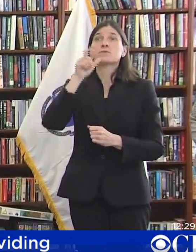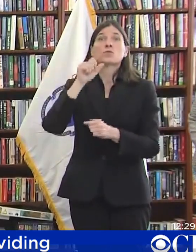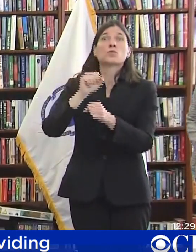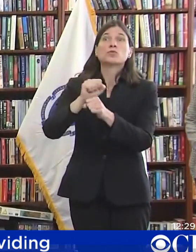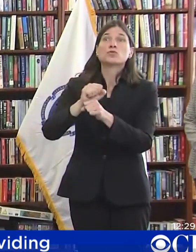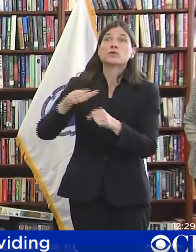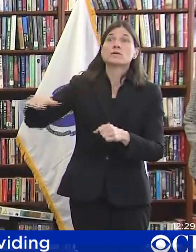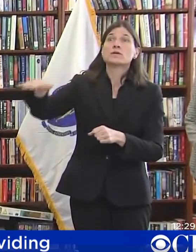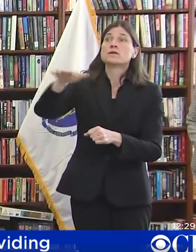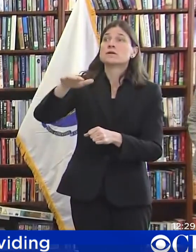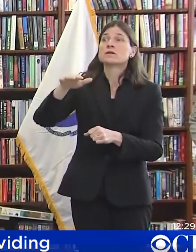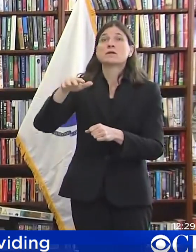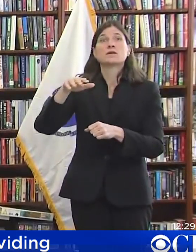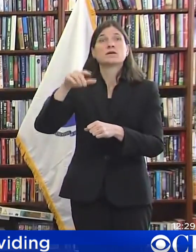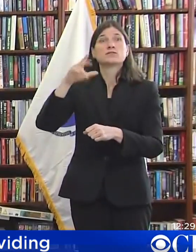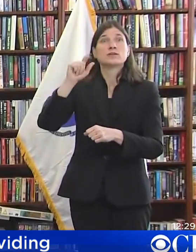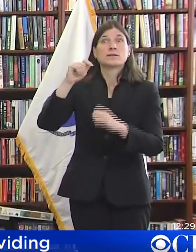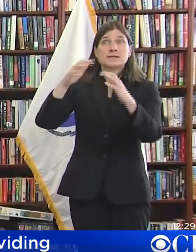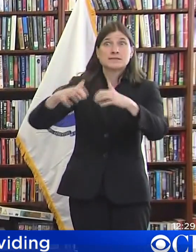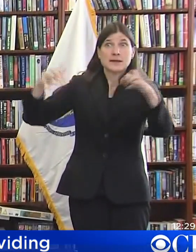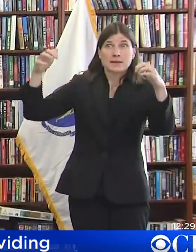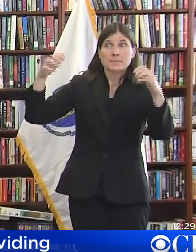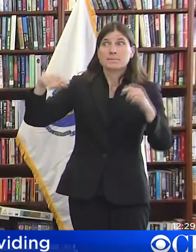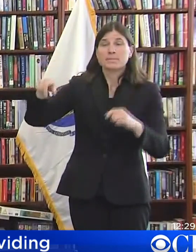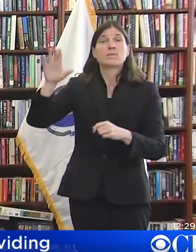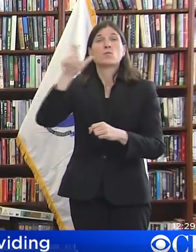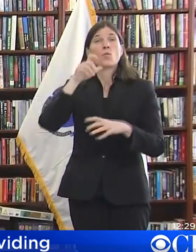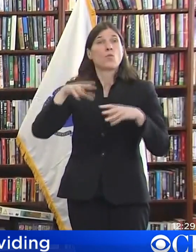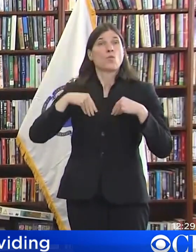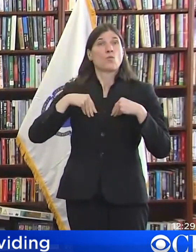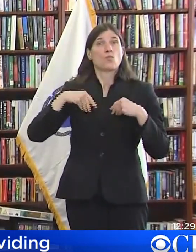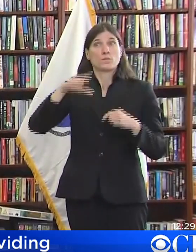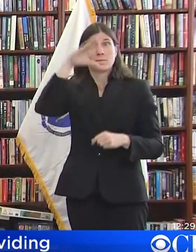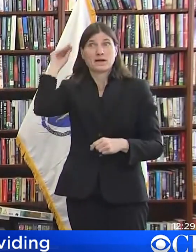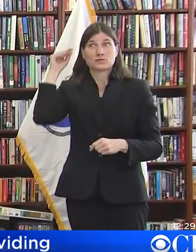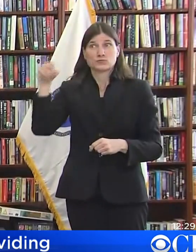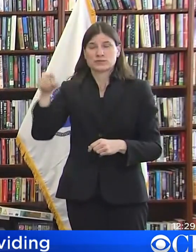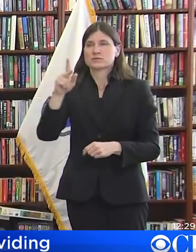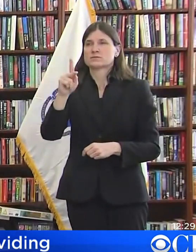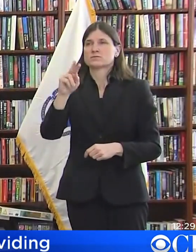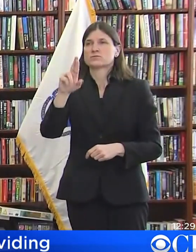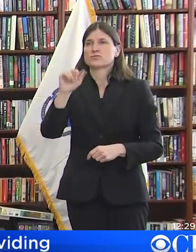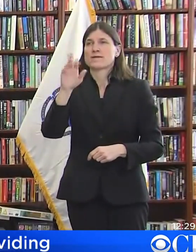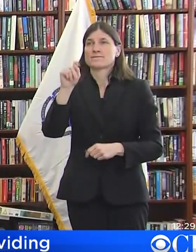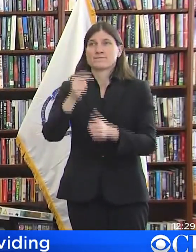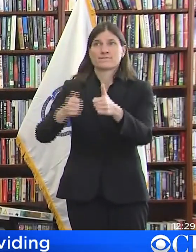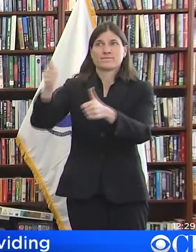THE FOLKS AT GILETTE STADIUM SITE OUT OF THE GATE.